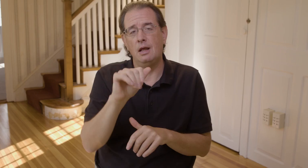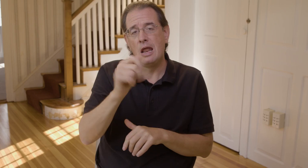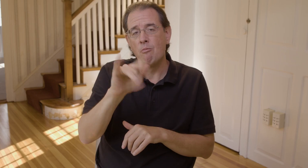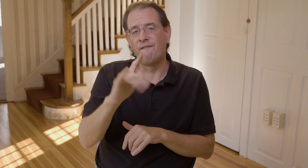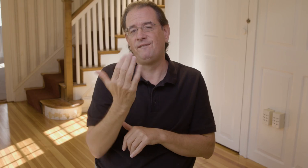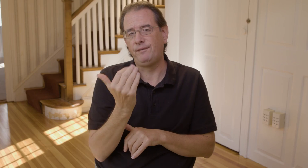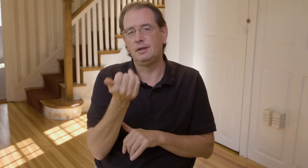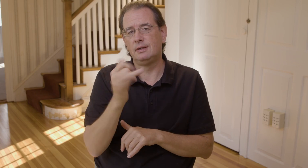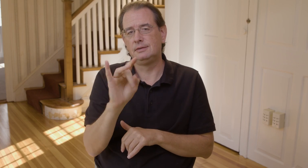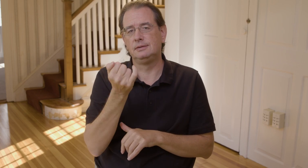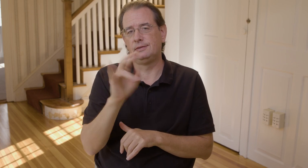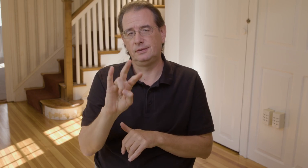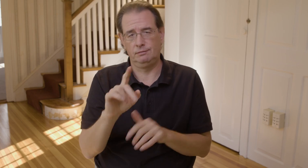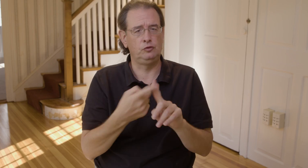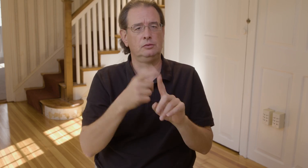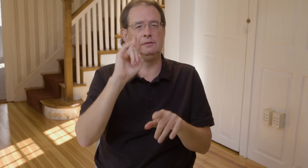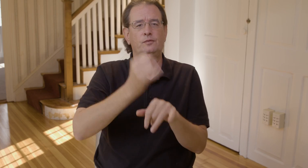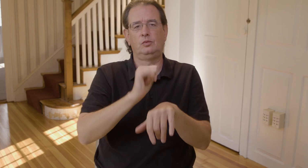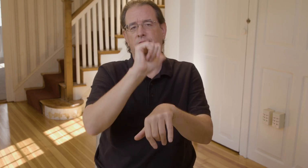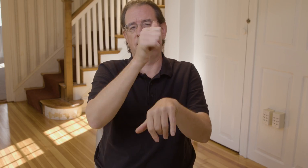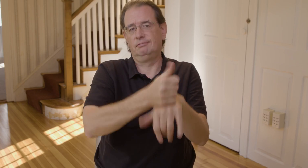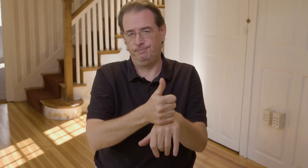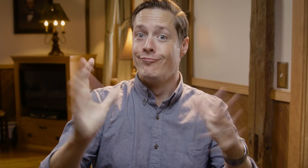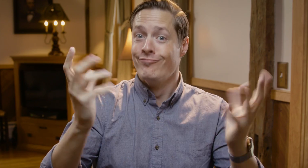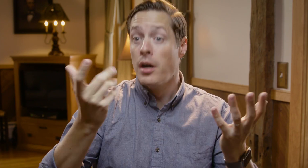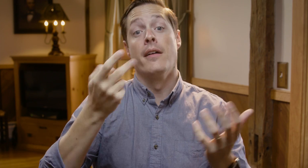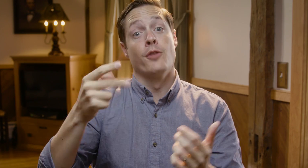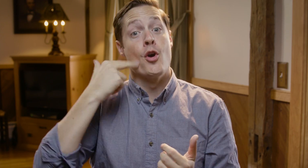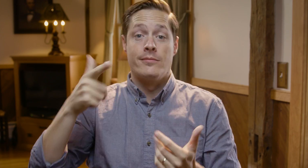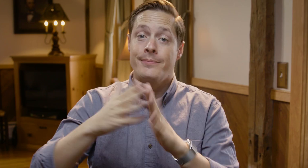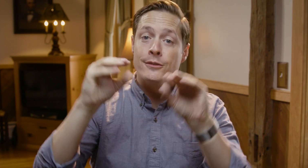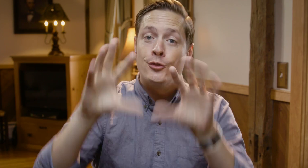April 15th, 1817. The first Deaf institute was established. Clerc became a teacher there.